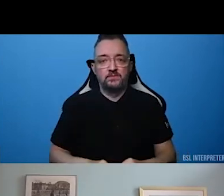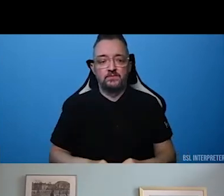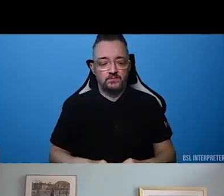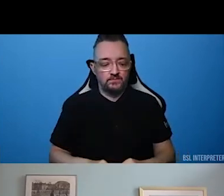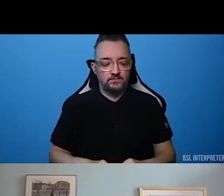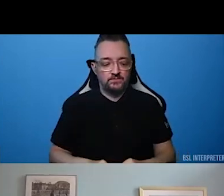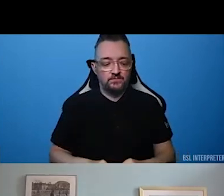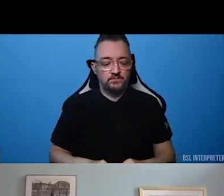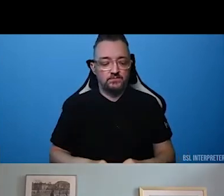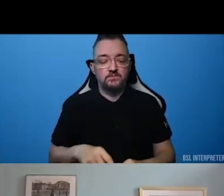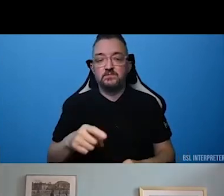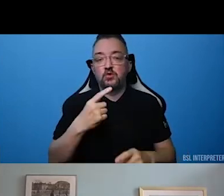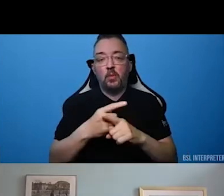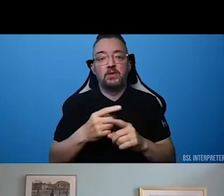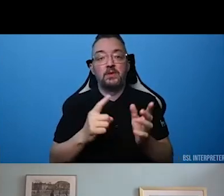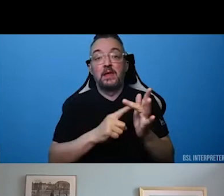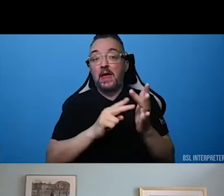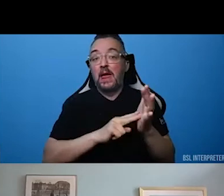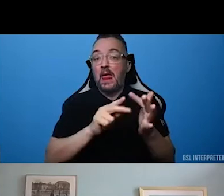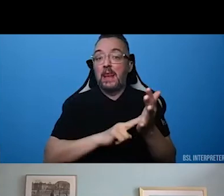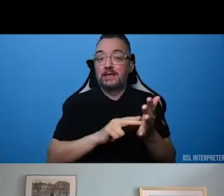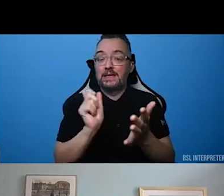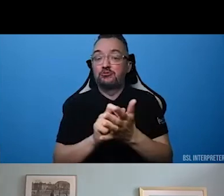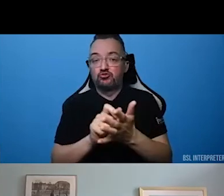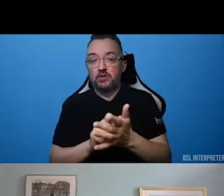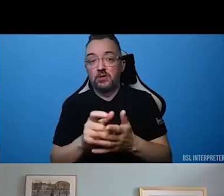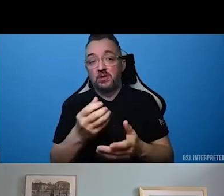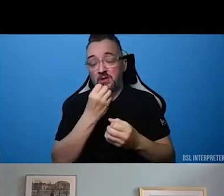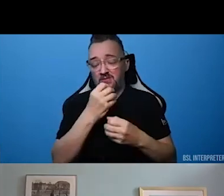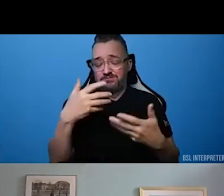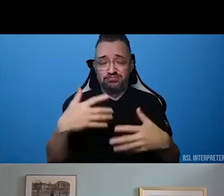And in terms of the linen industry then an amazing figure that by the end of the 18th century